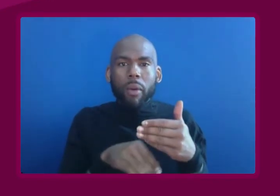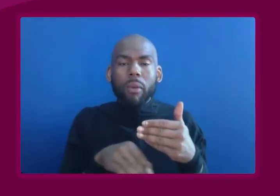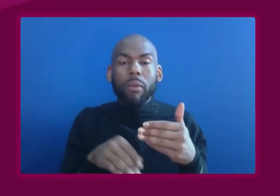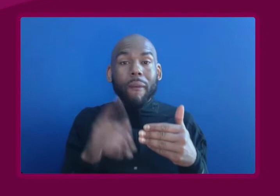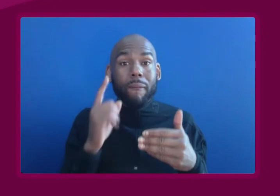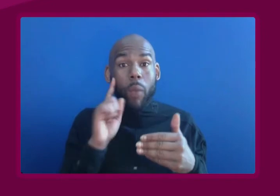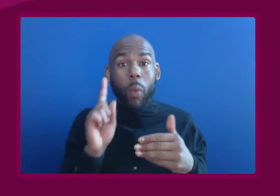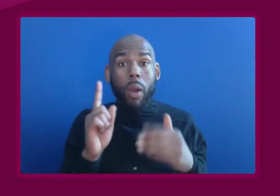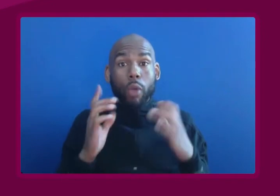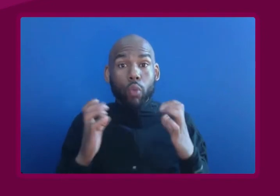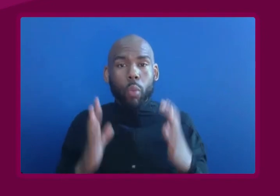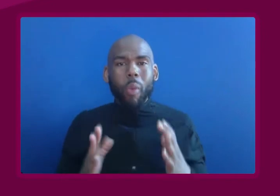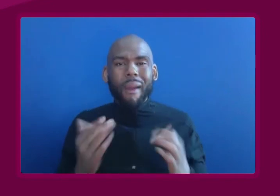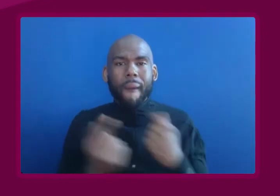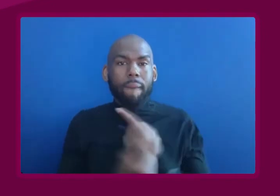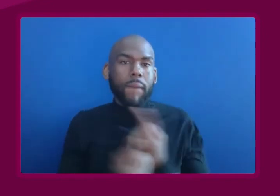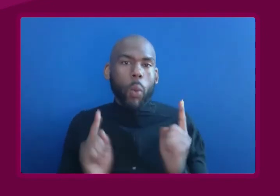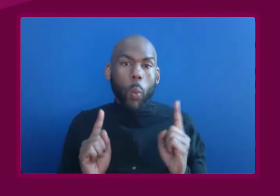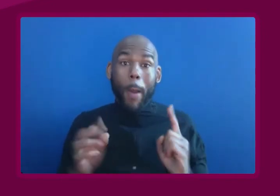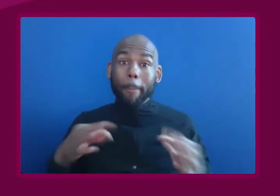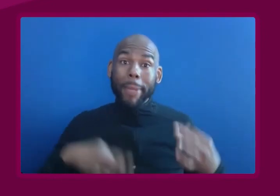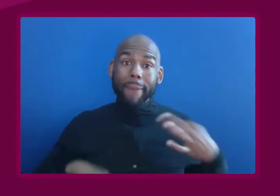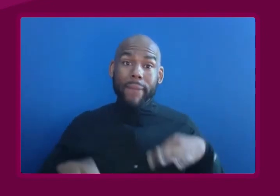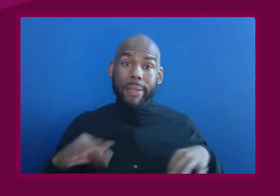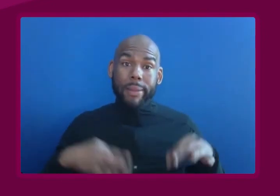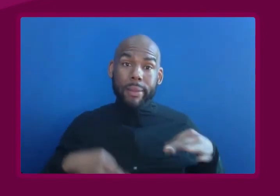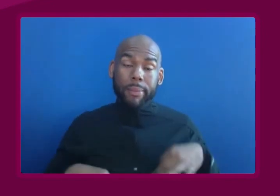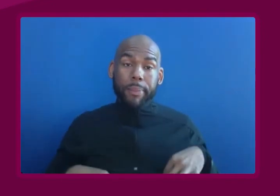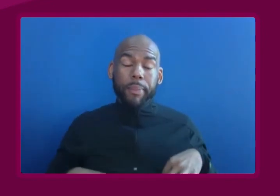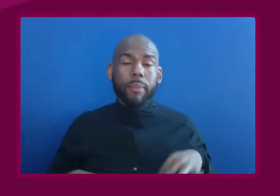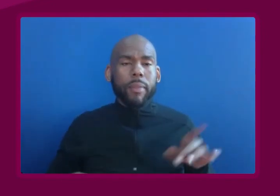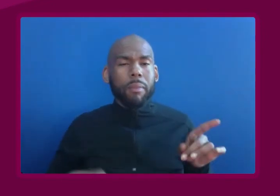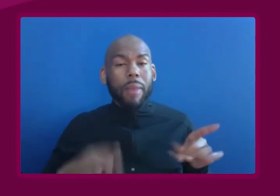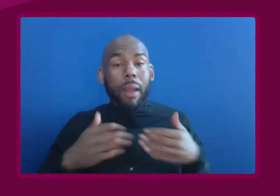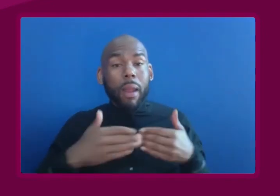And which is why my next question for you is, why do you think that it's important that